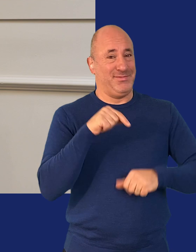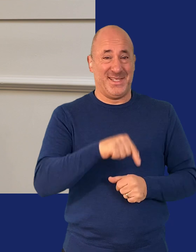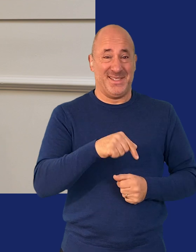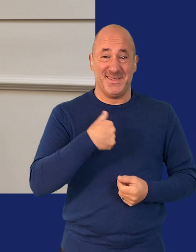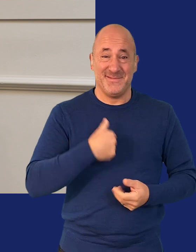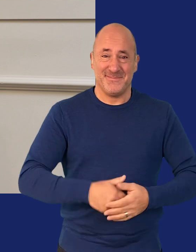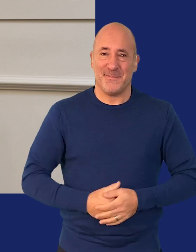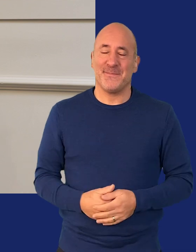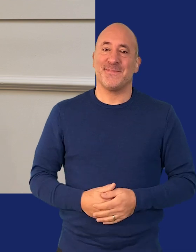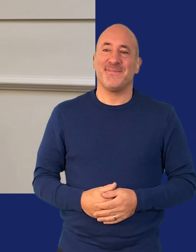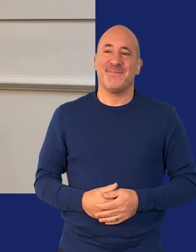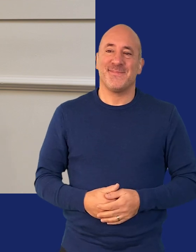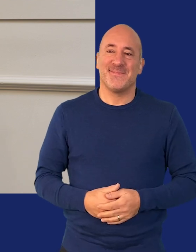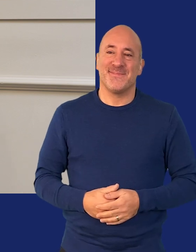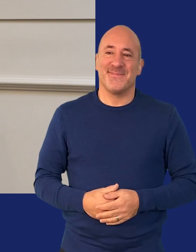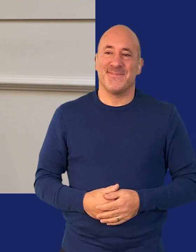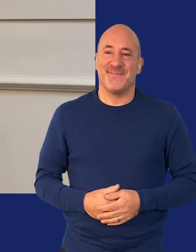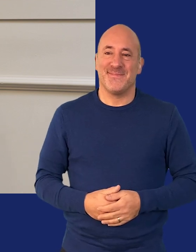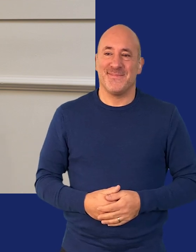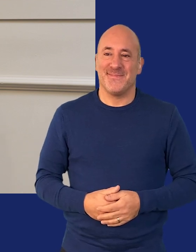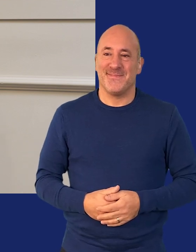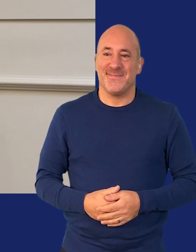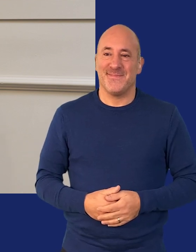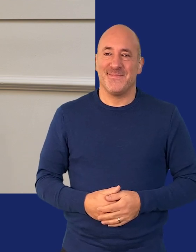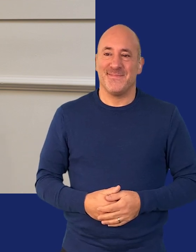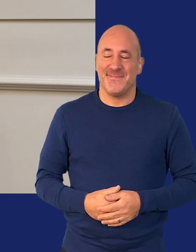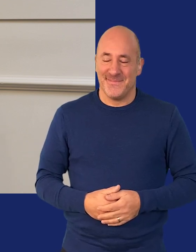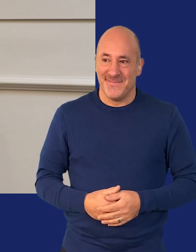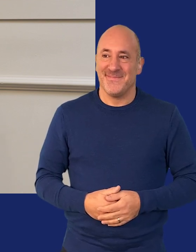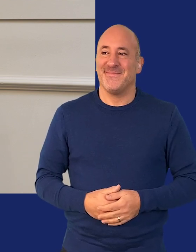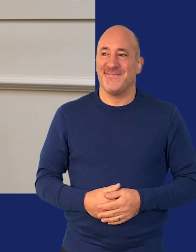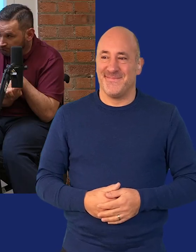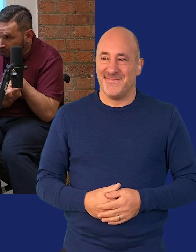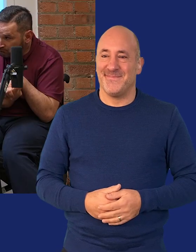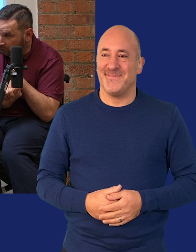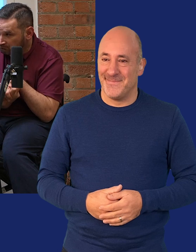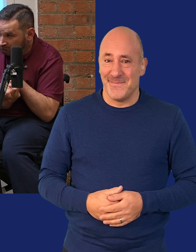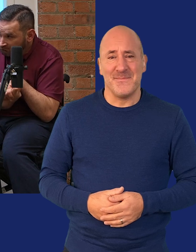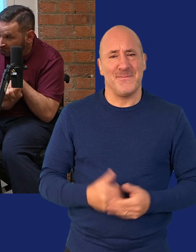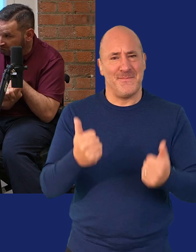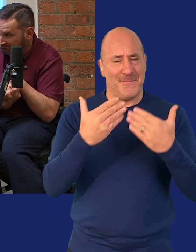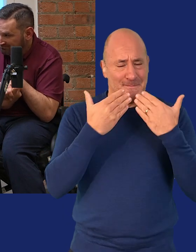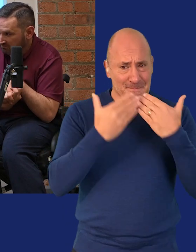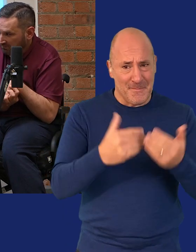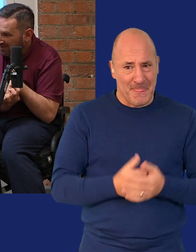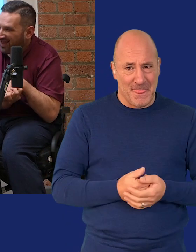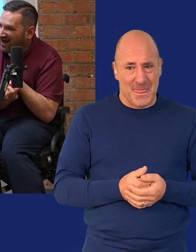that I'm really, really proud of. Thank you. so much. Adam?